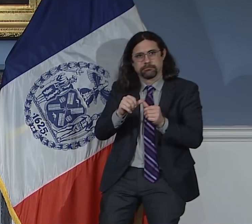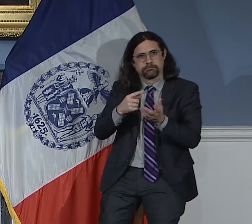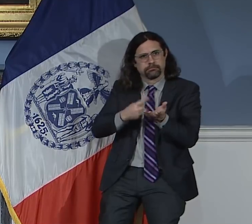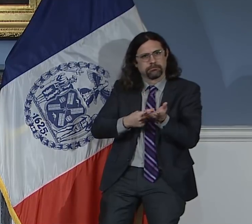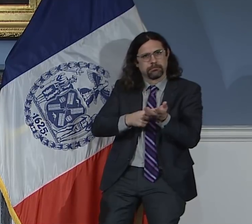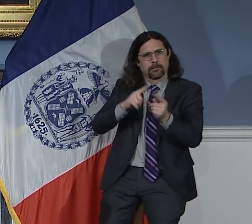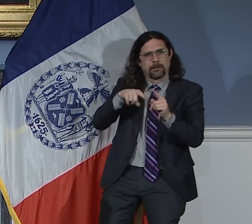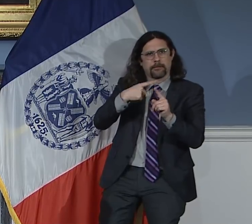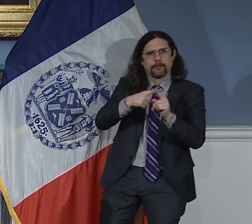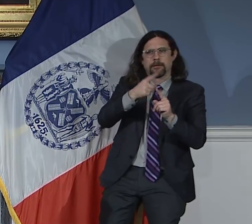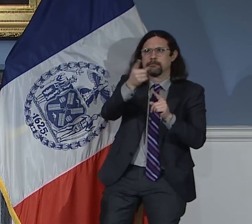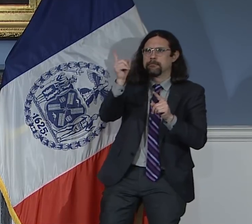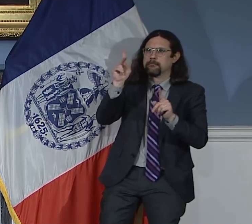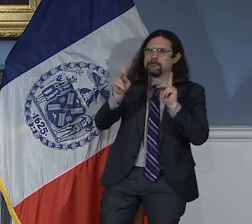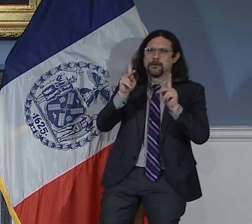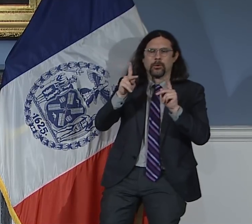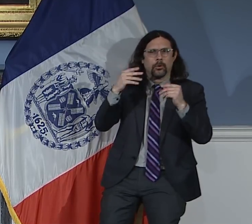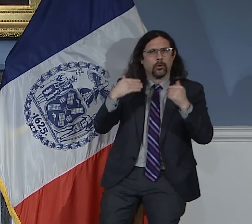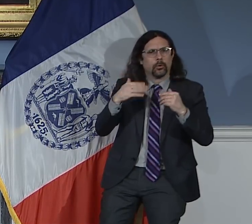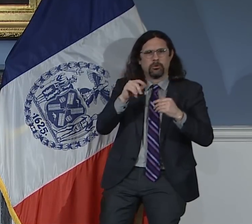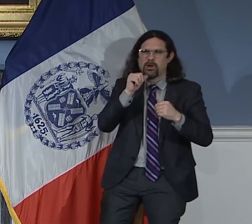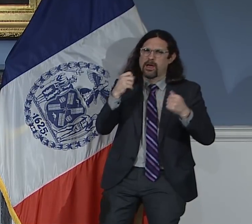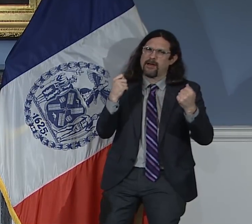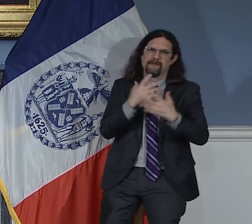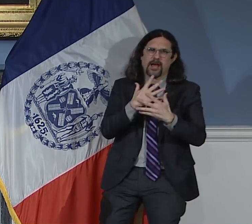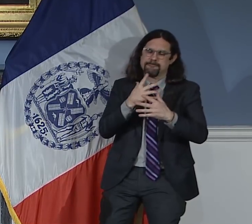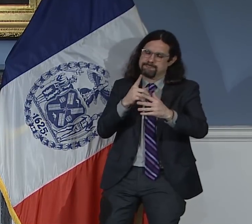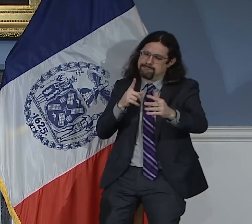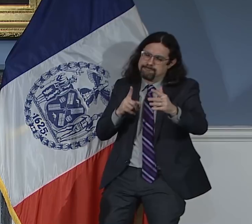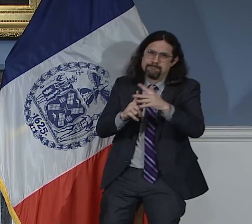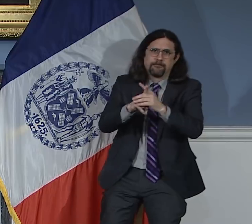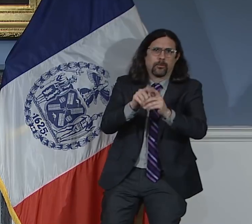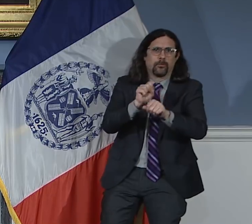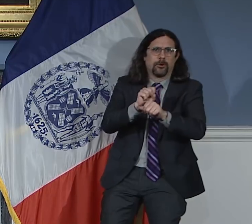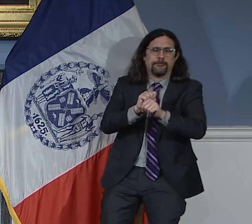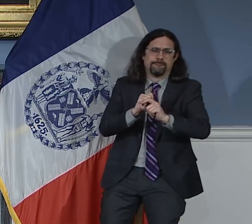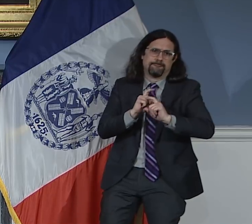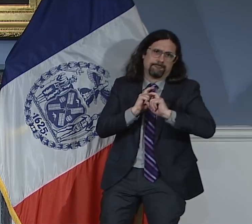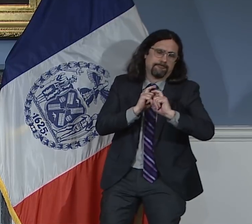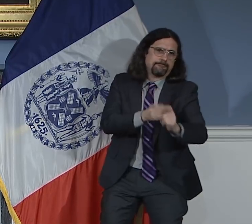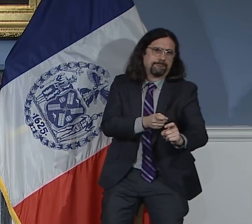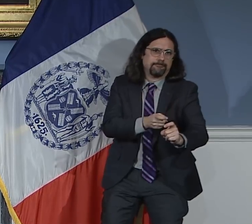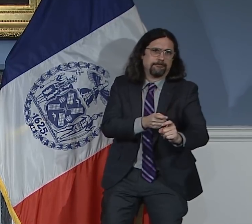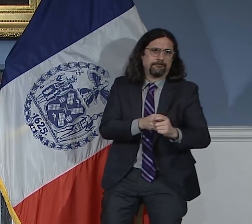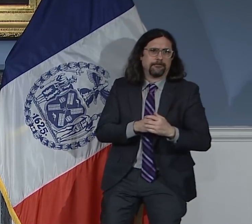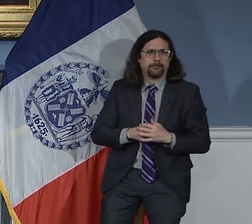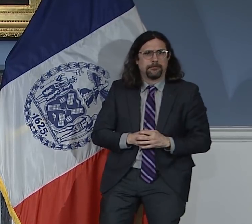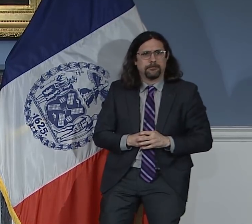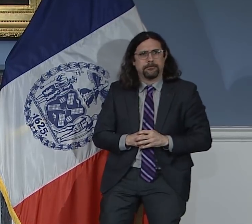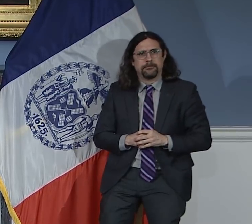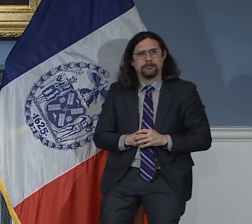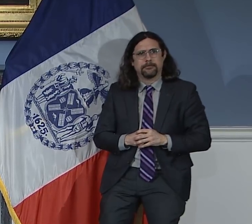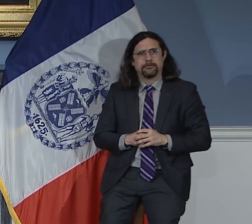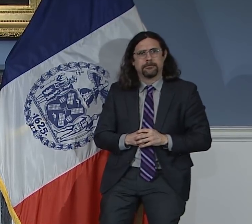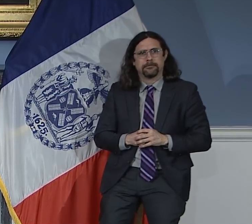THOSE WHO ARE STANDING UP, UNAFRAID, WILLING TO FIGHT, WILLING